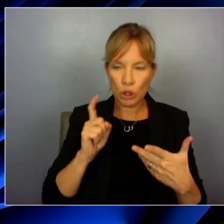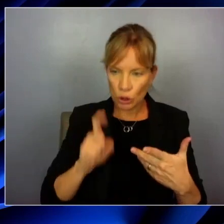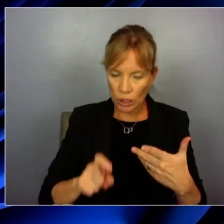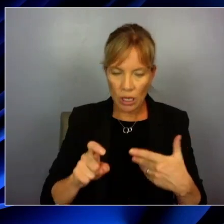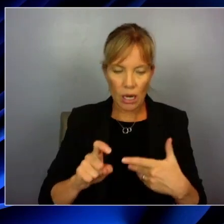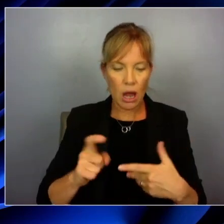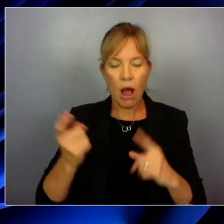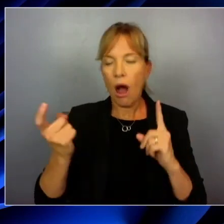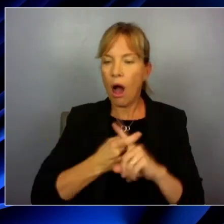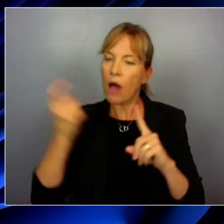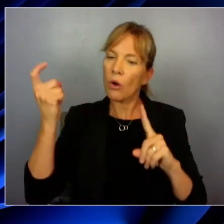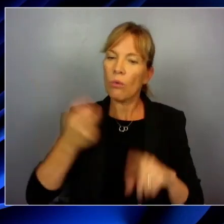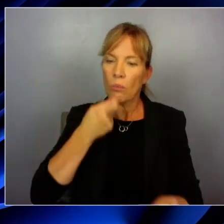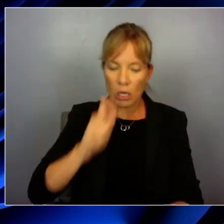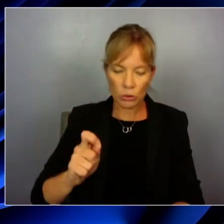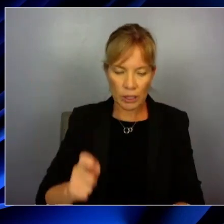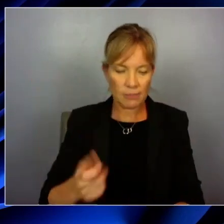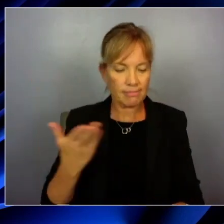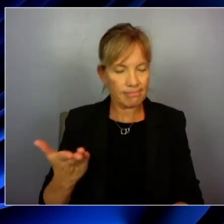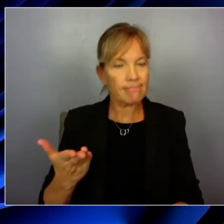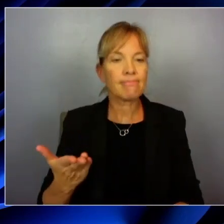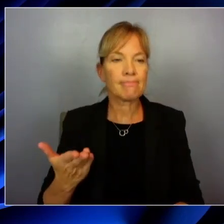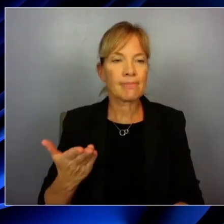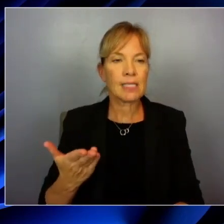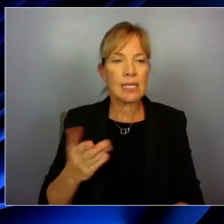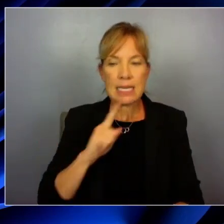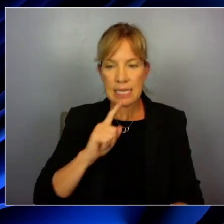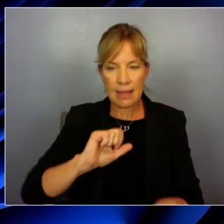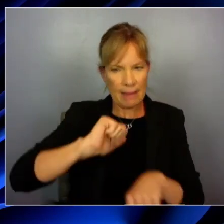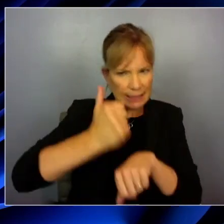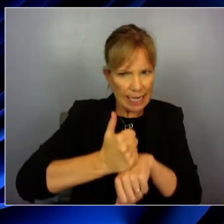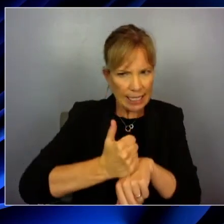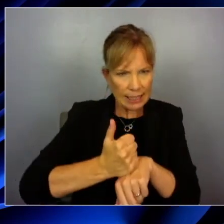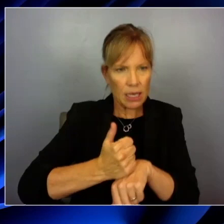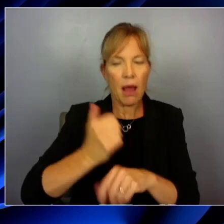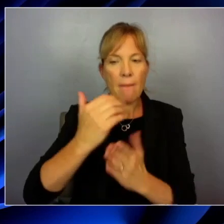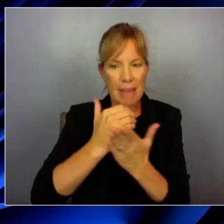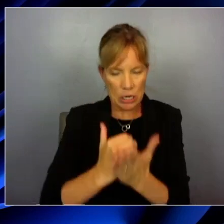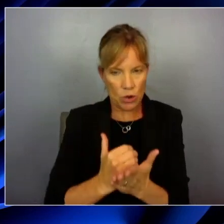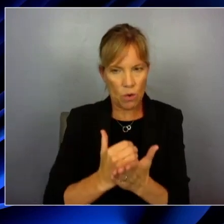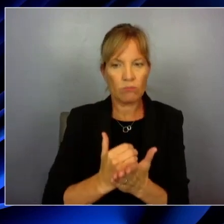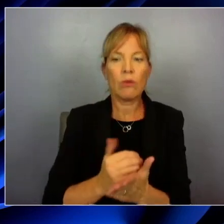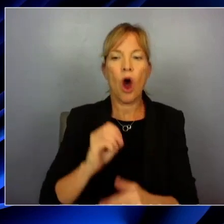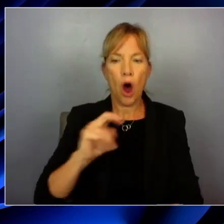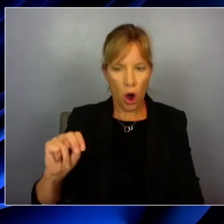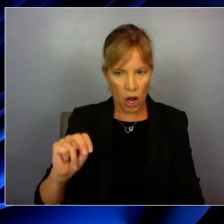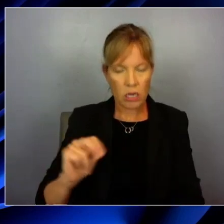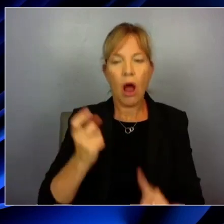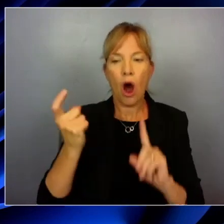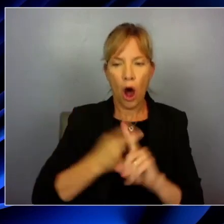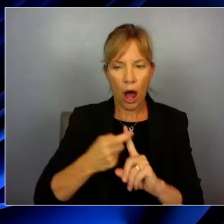here in the settings menu and let's go back into touch keyboard.